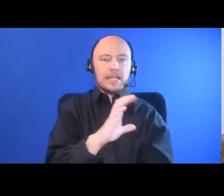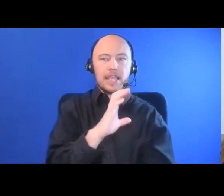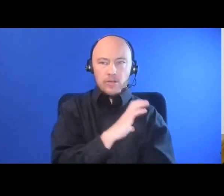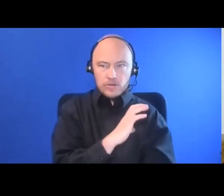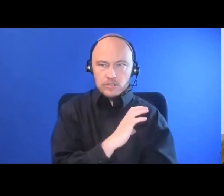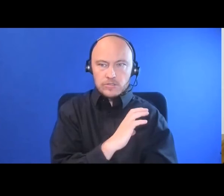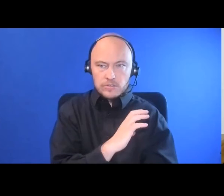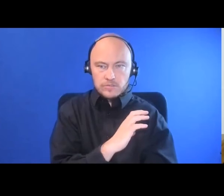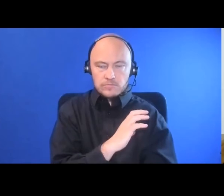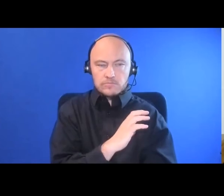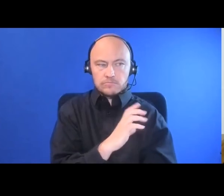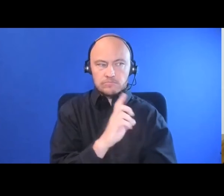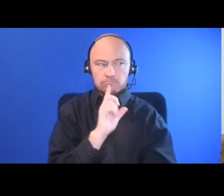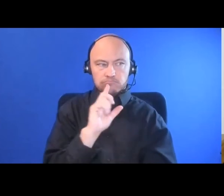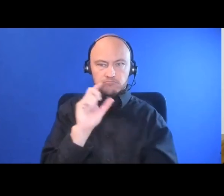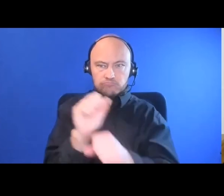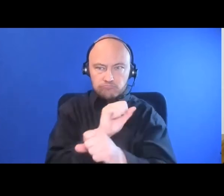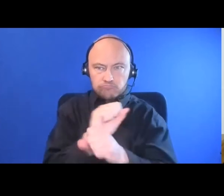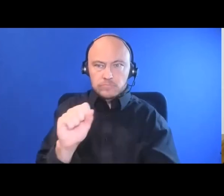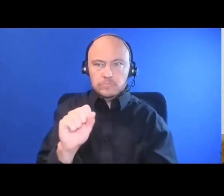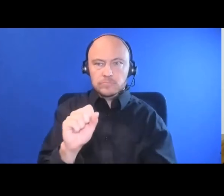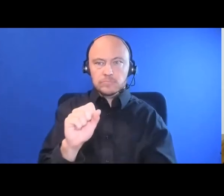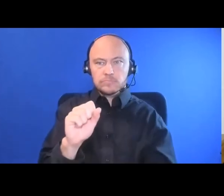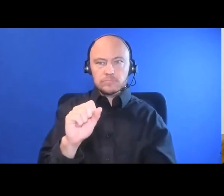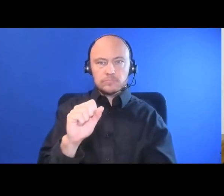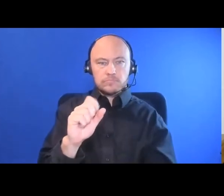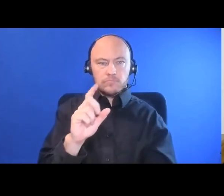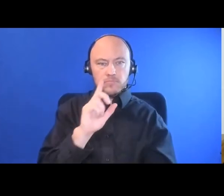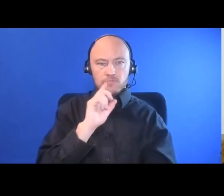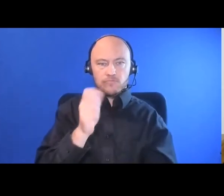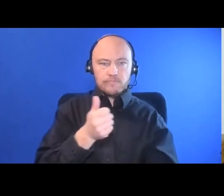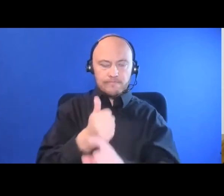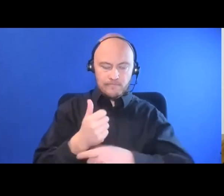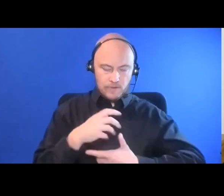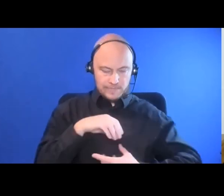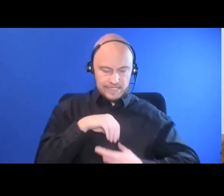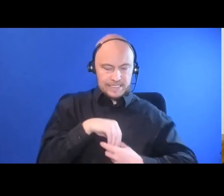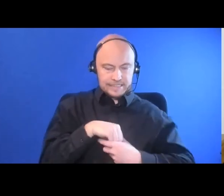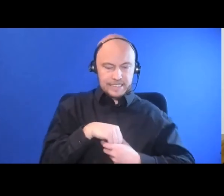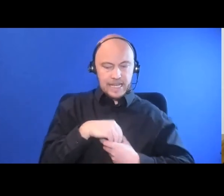that are hitting the page from the inside out rather than the outside in.